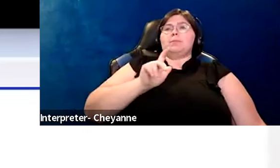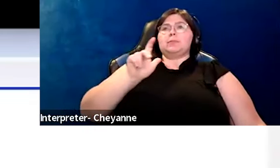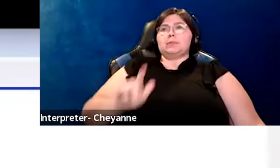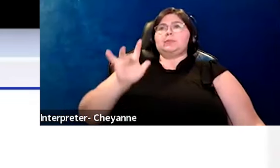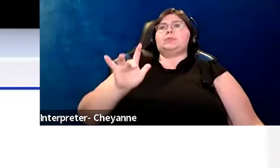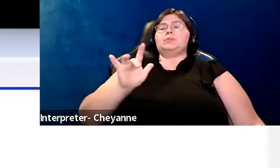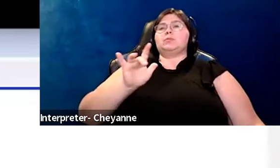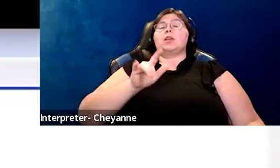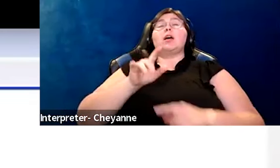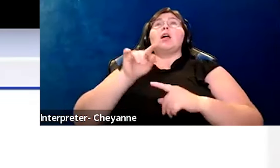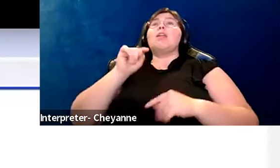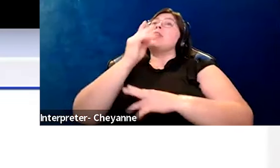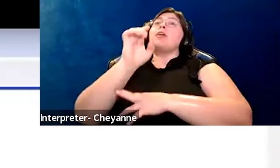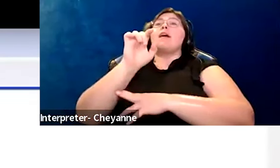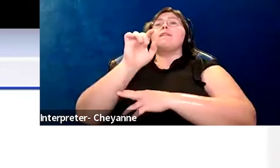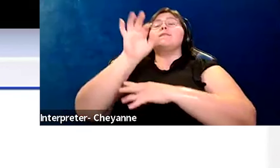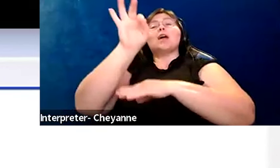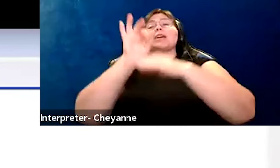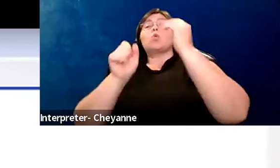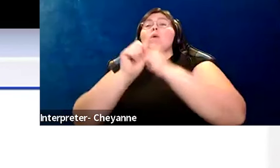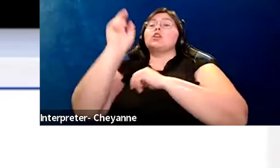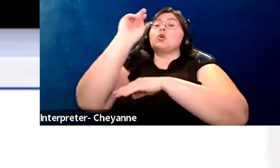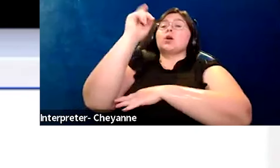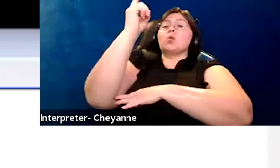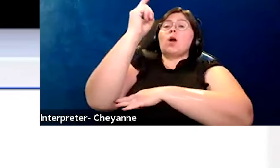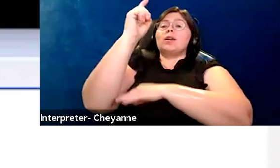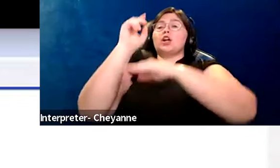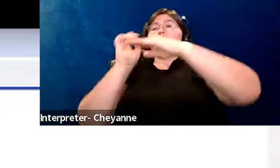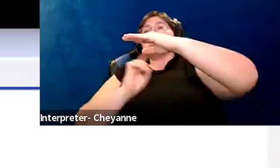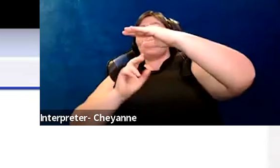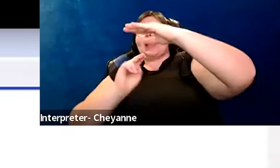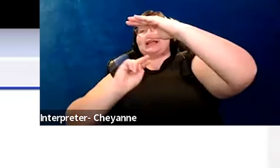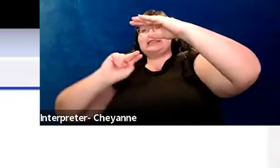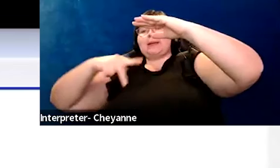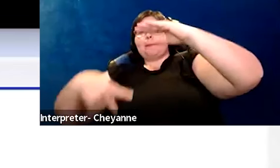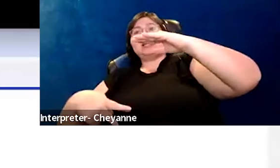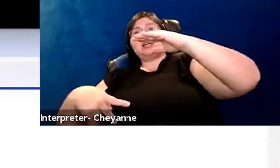The fraction with numerator 1 and denominator n sub p.